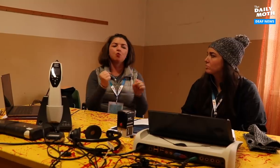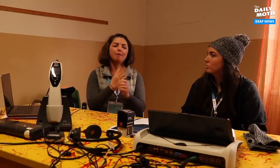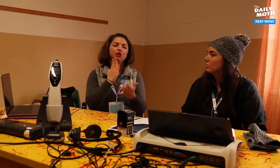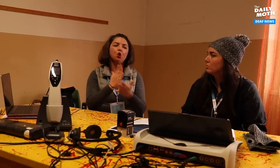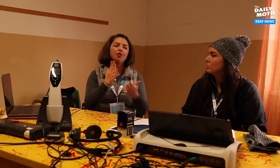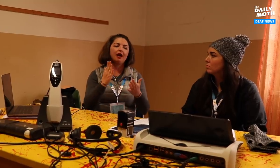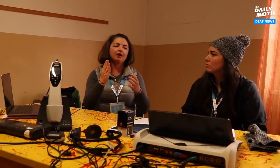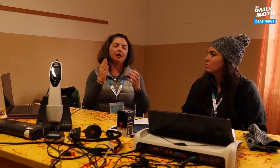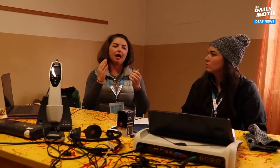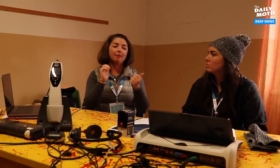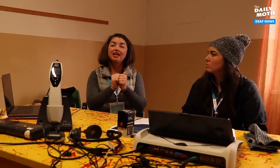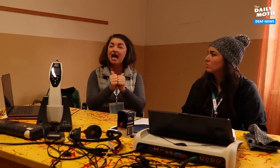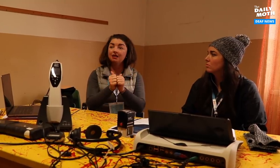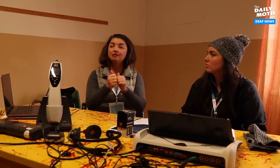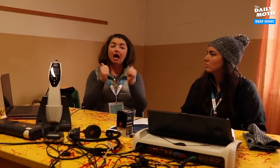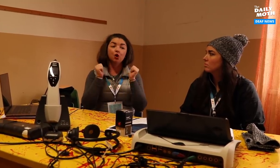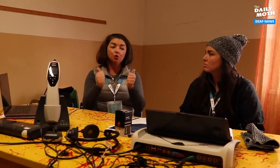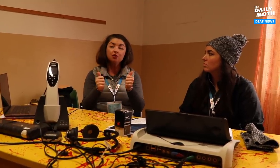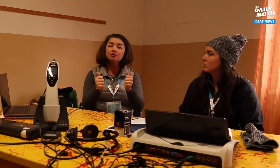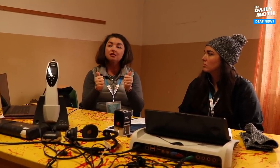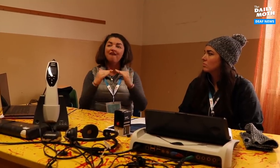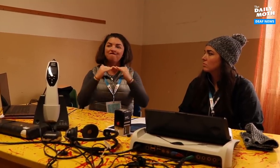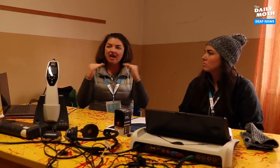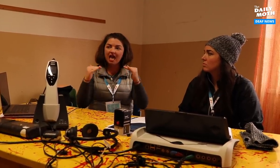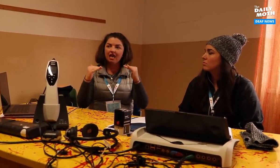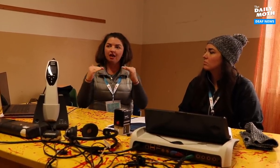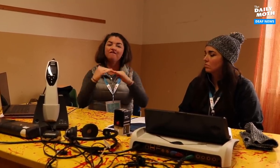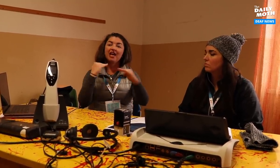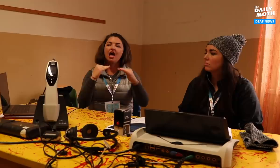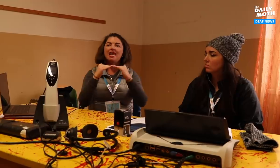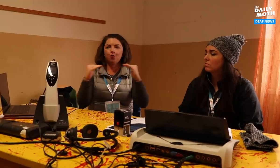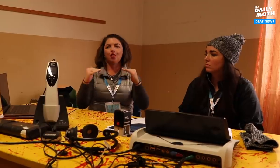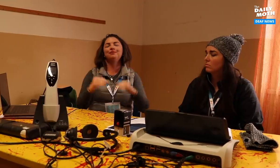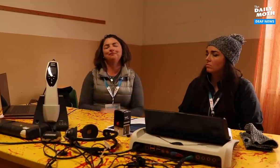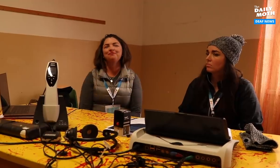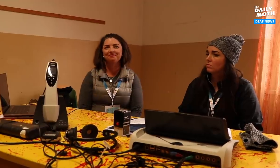We have to make the games good, fair, and equal.